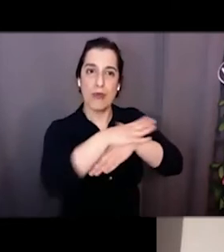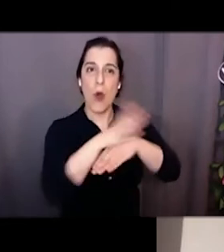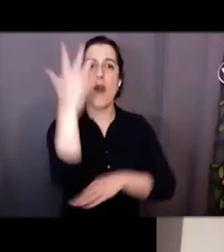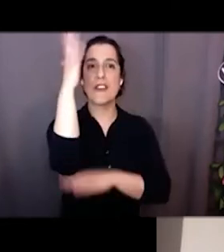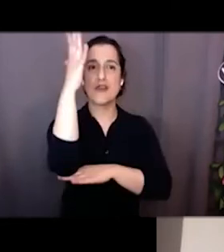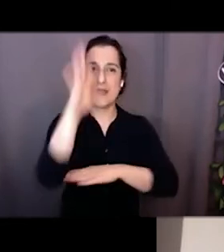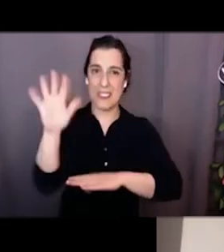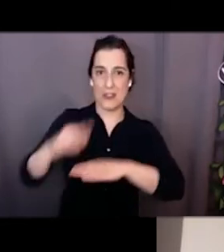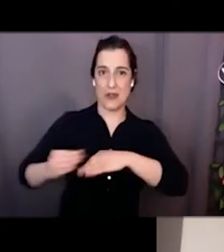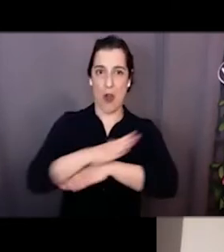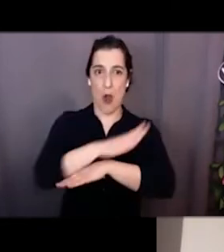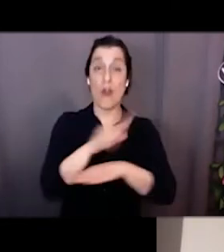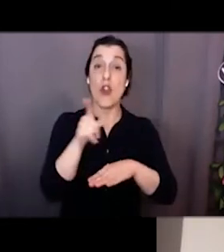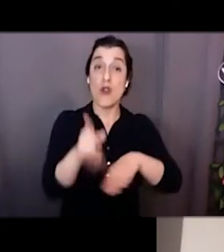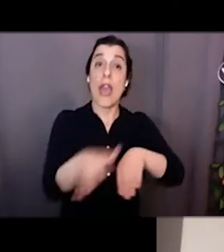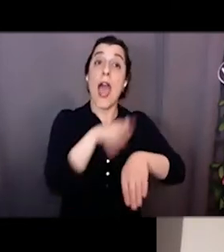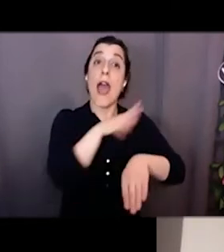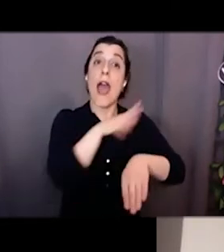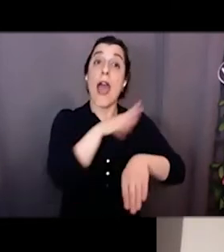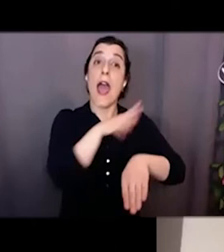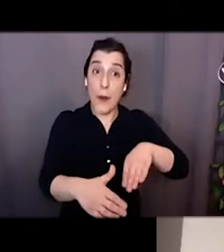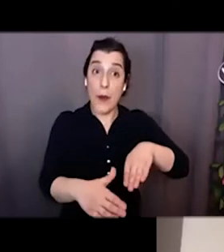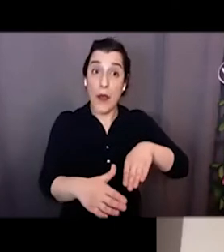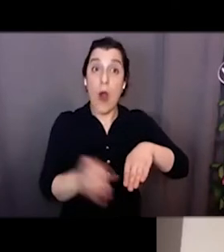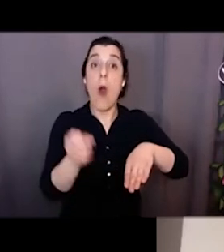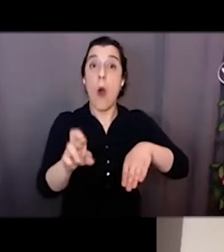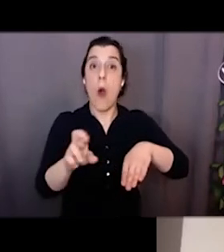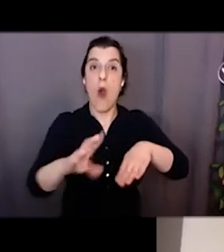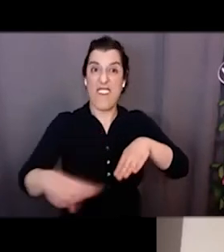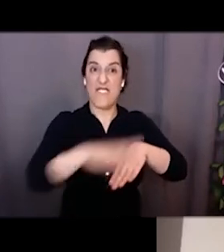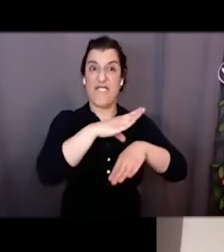And you can cut the wood wood or against the grain and according to those